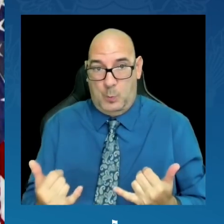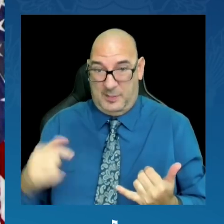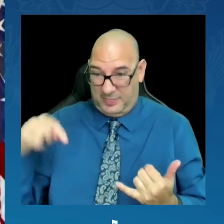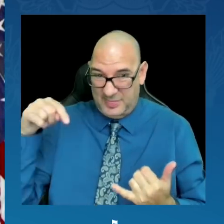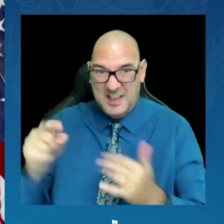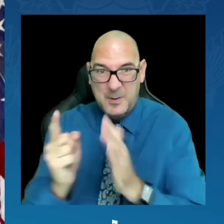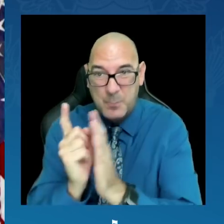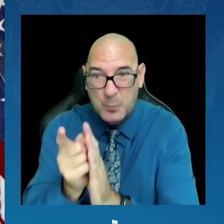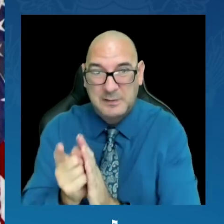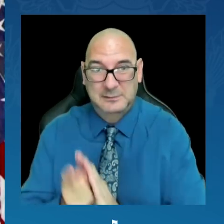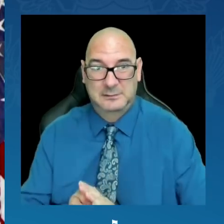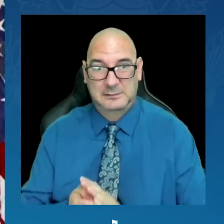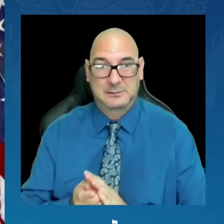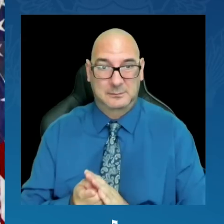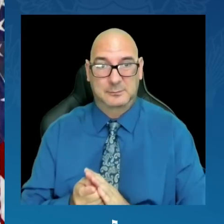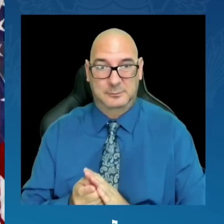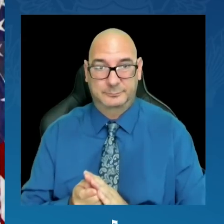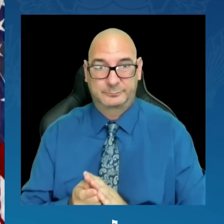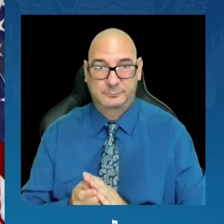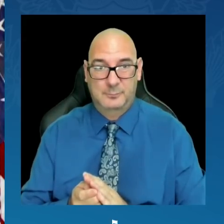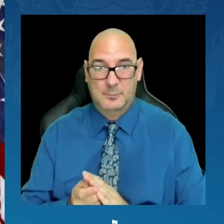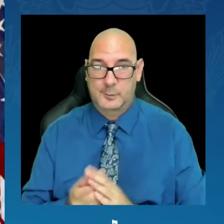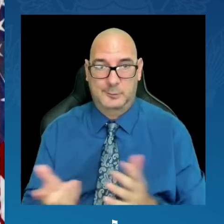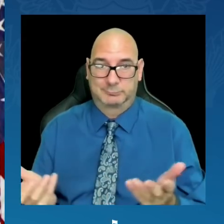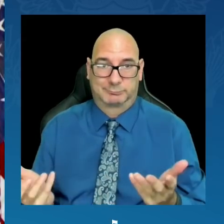we can only talk about what Roe v.